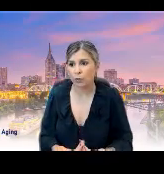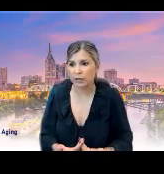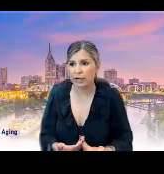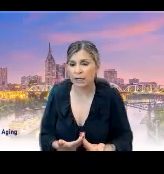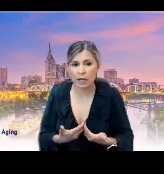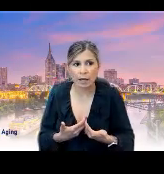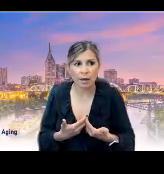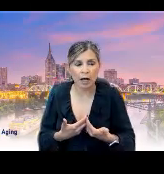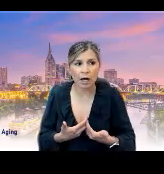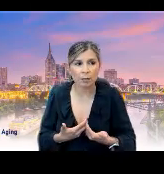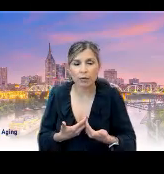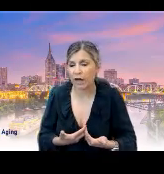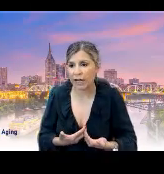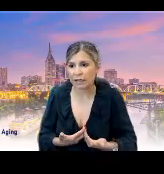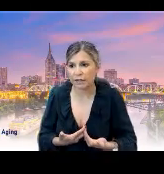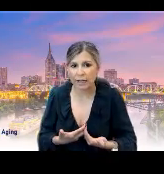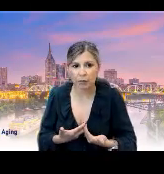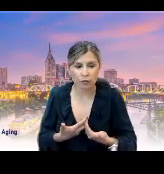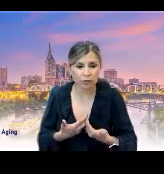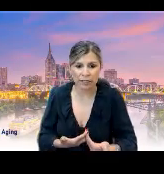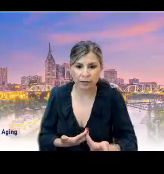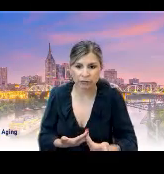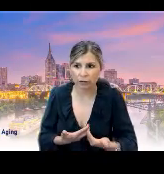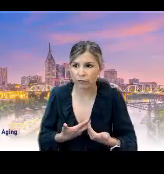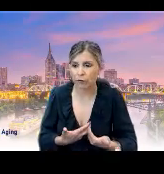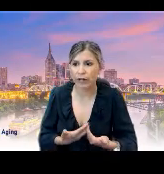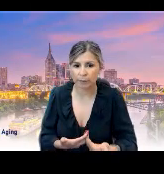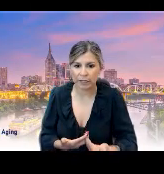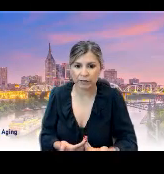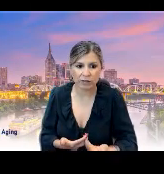families and help really provide that relief for families.